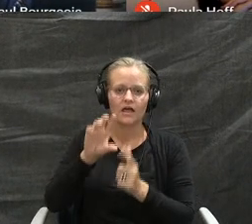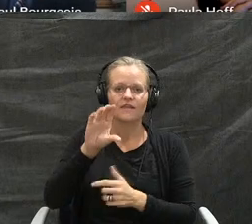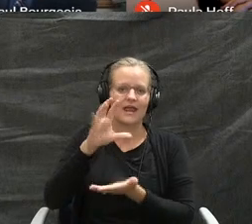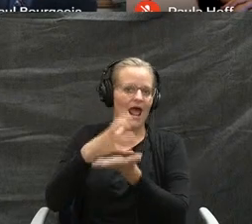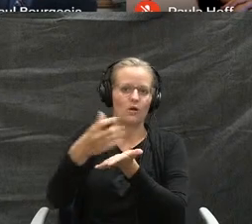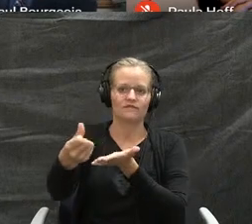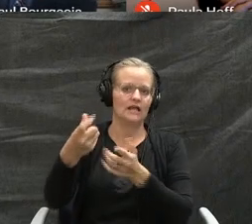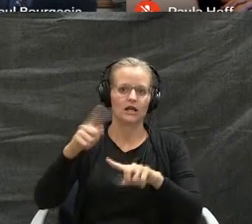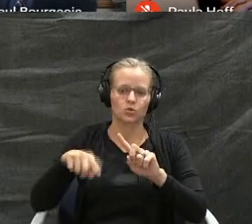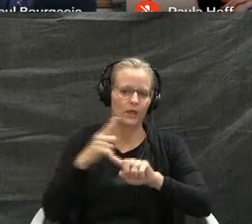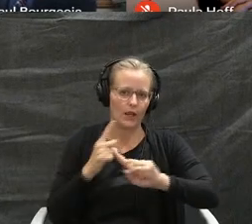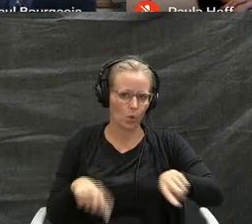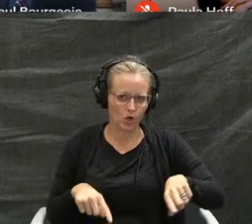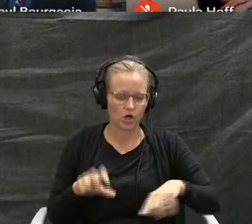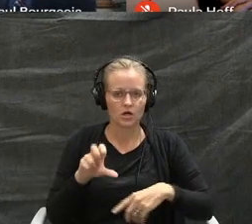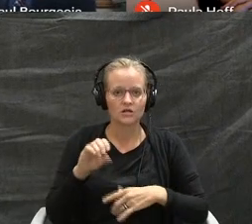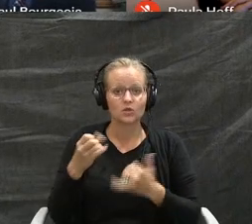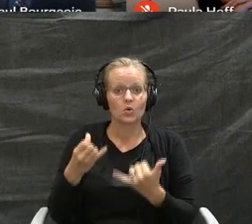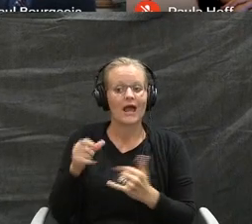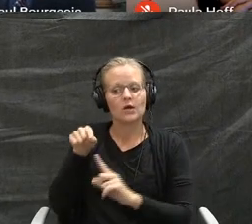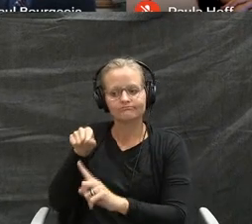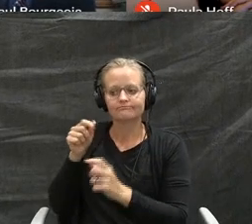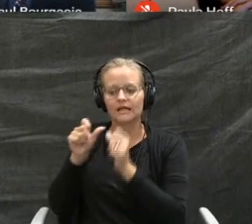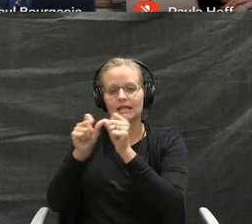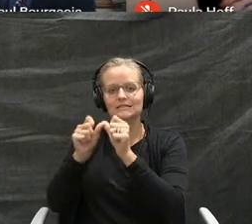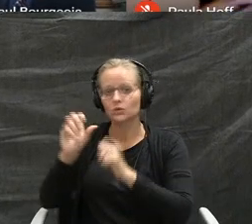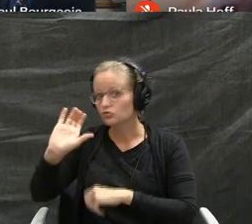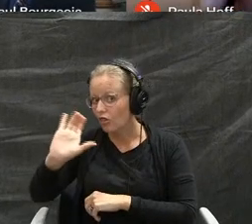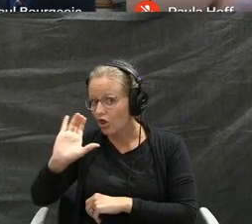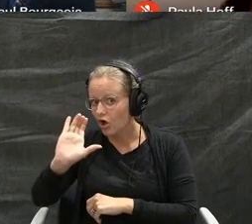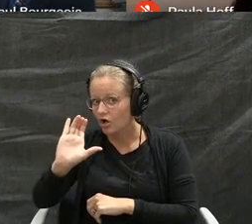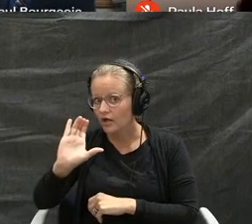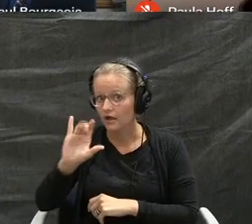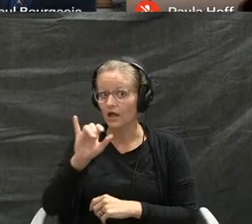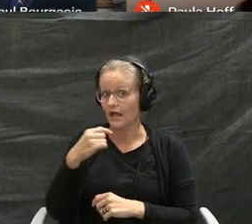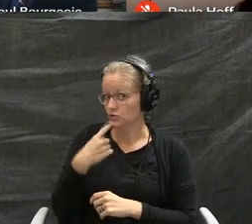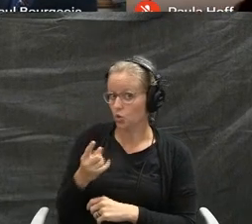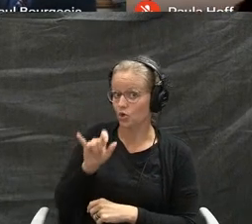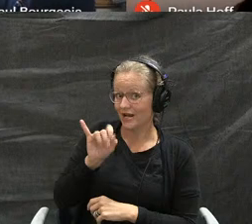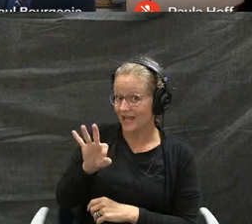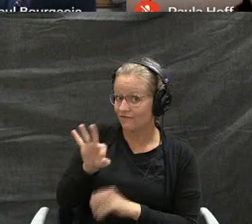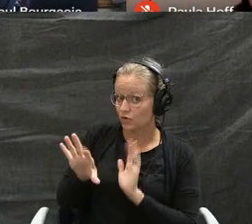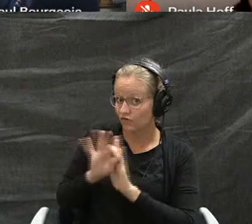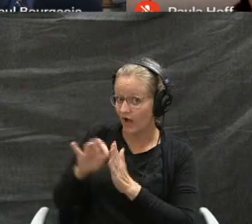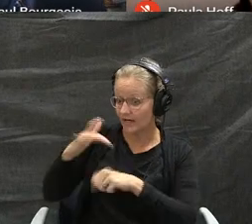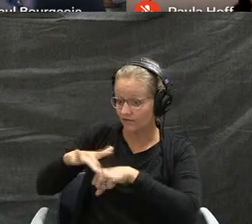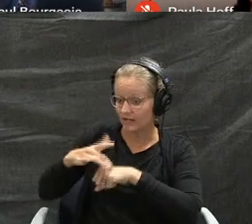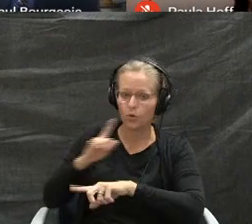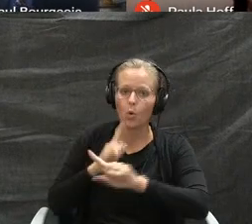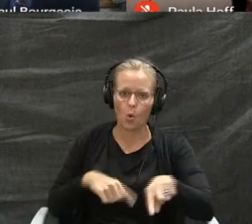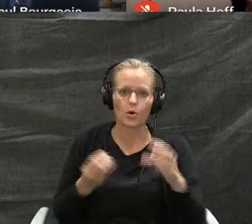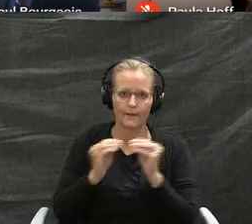place an order so she's continuing to look. and I told her as soon as you find some that are available, order more.